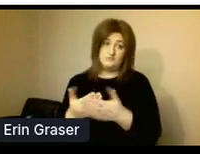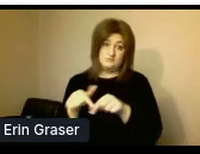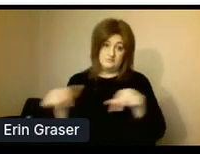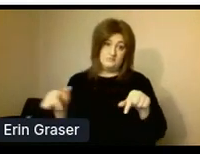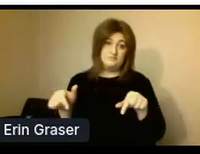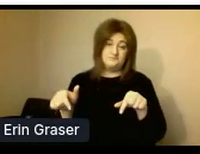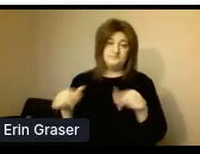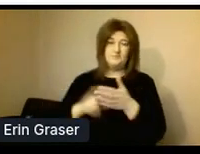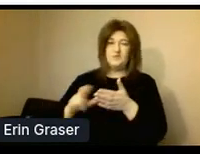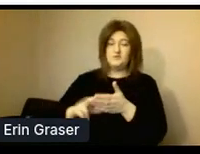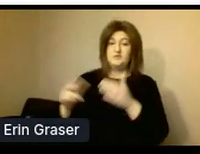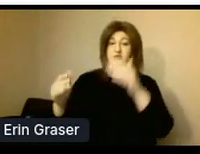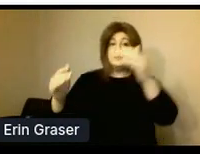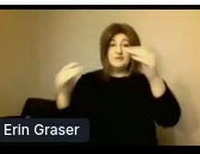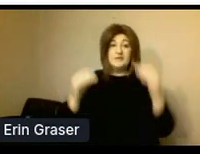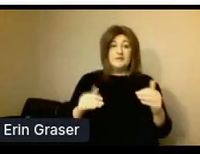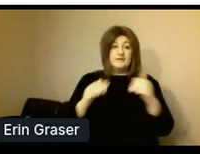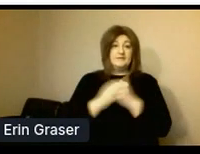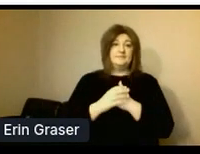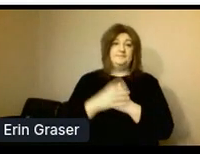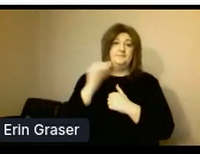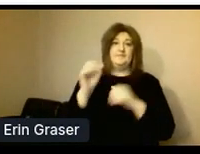So systemic racism is embedded into our systems.